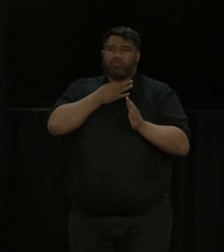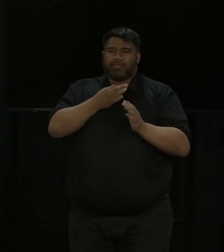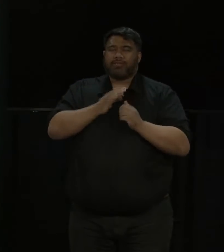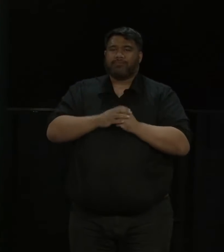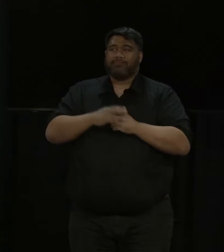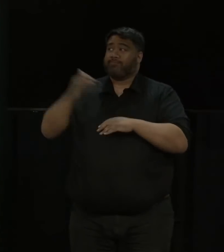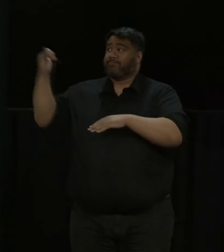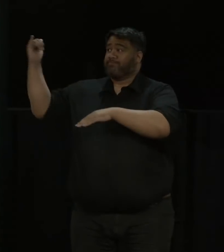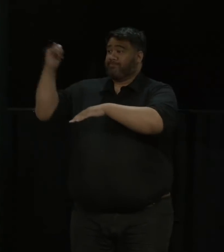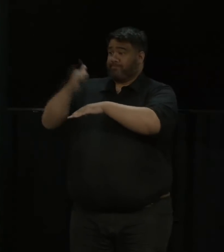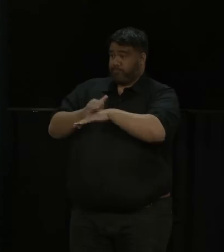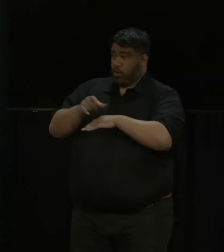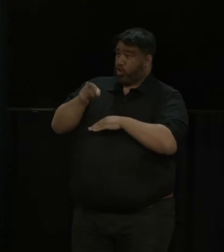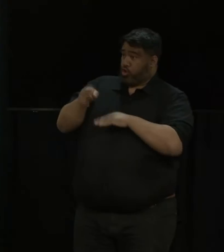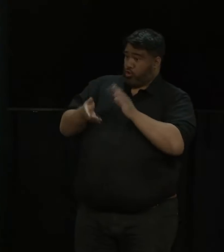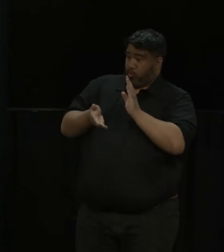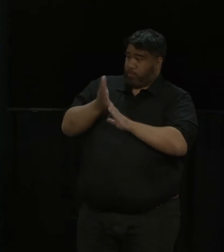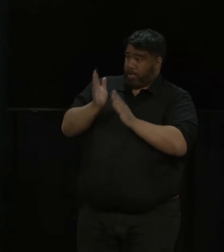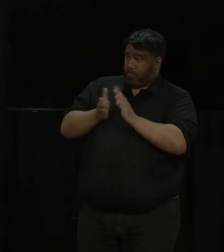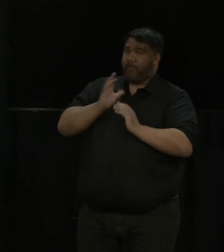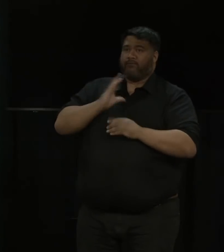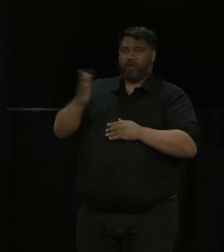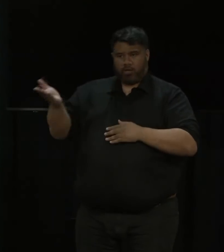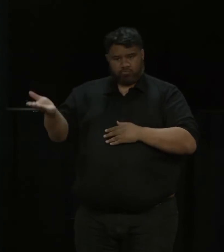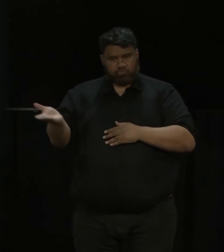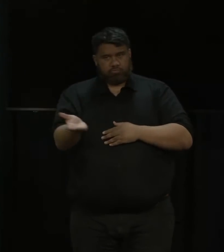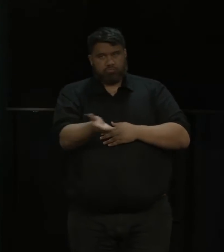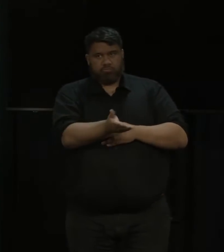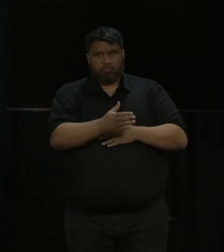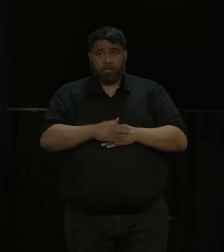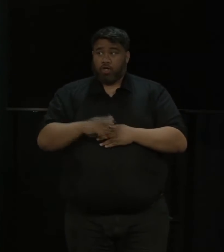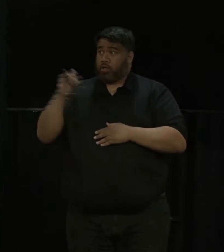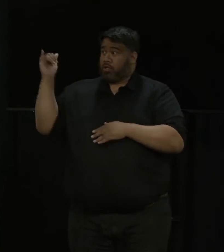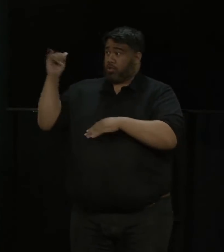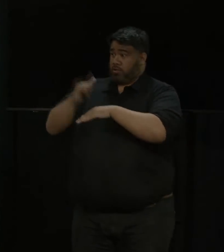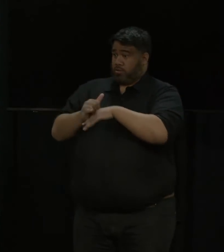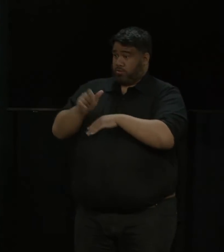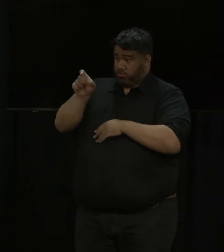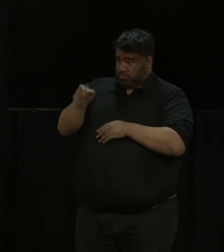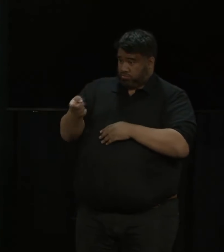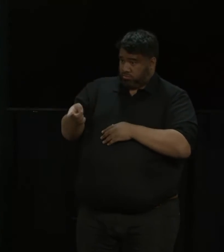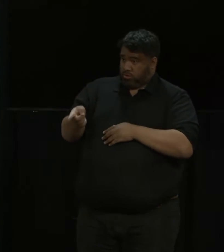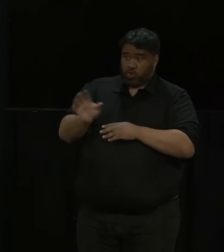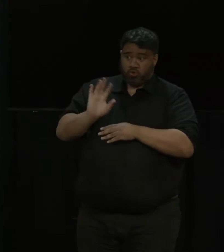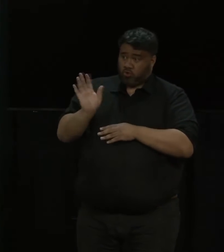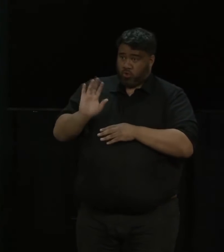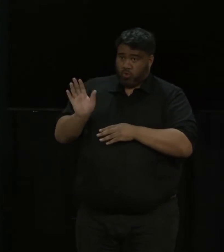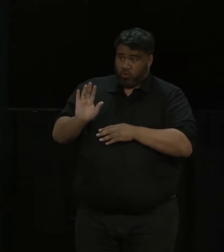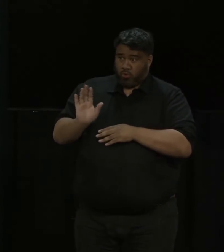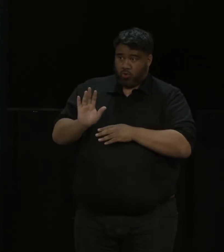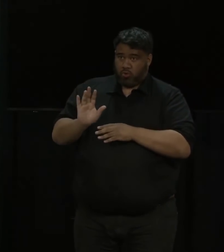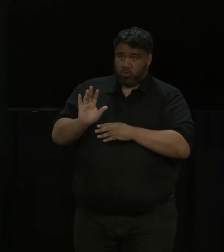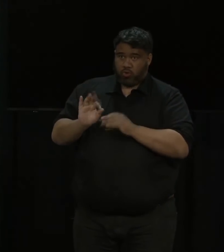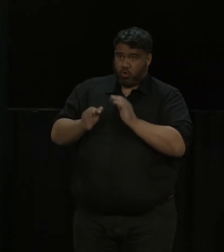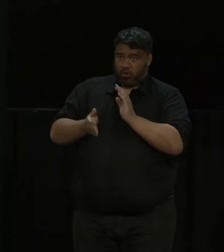The three steps we are announcing today constitute a new medium risk pathway. Those who do not meet the requirements for the medium